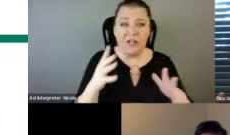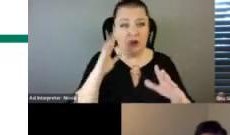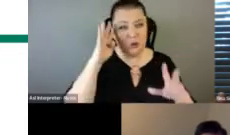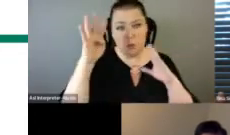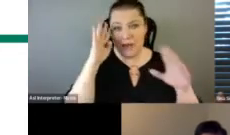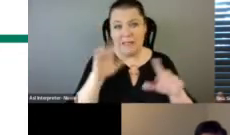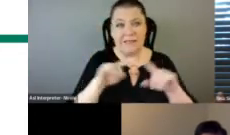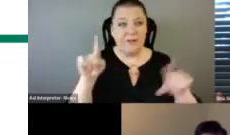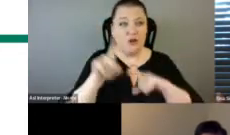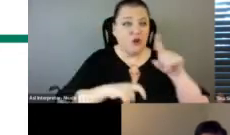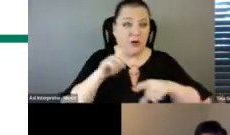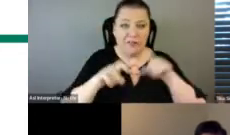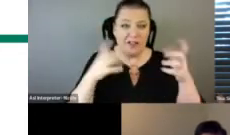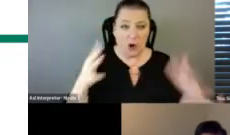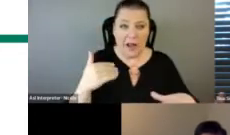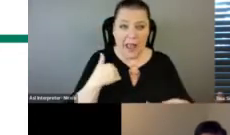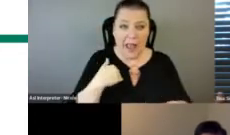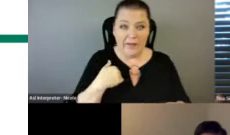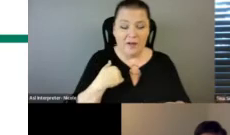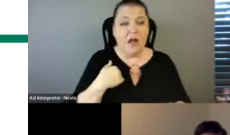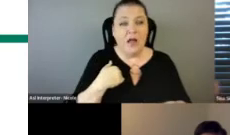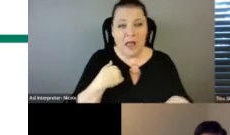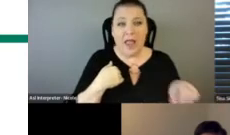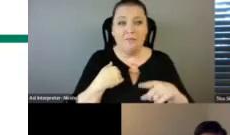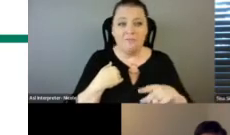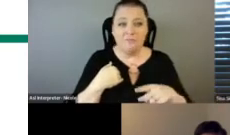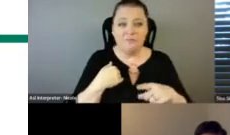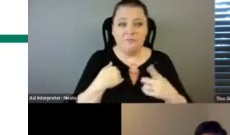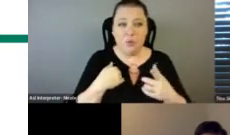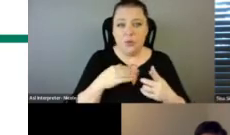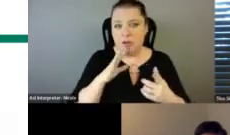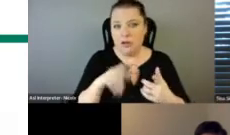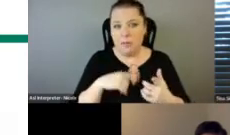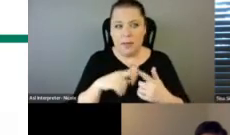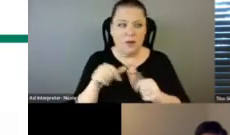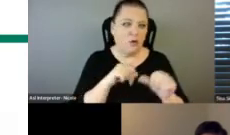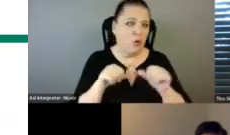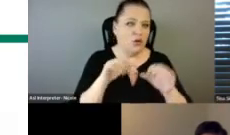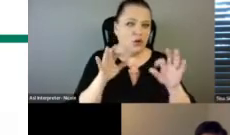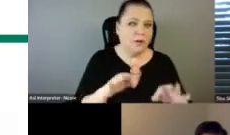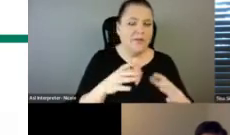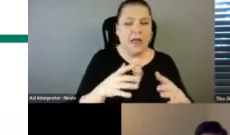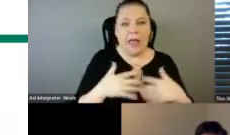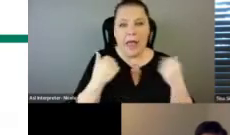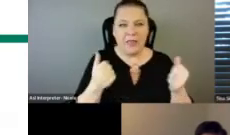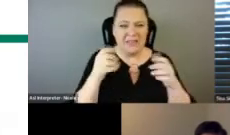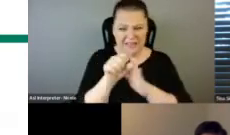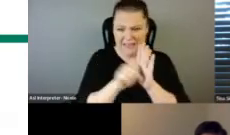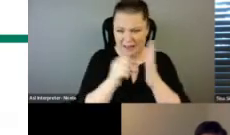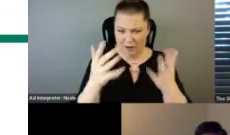surveys in you've heard already talks about hate social determinants of health, or the state already had data points,